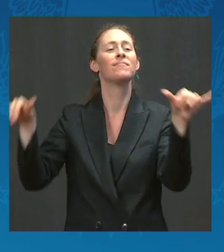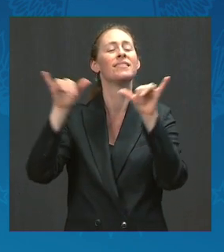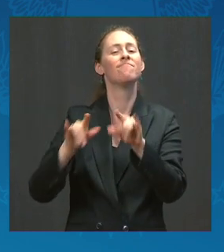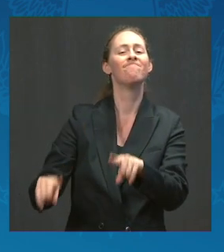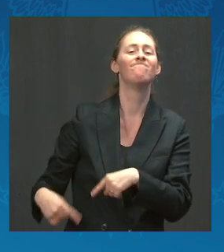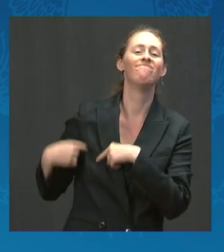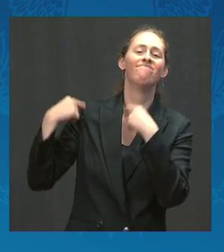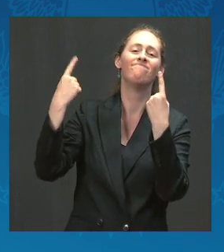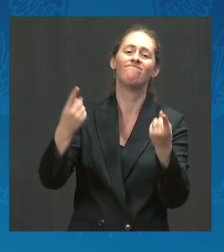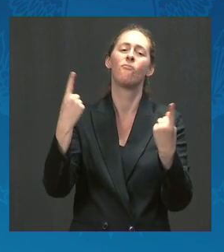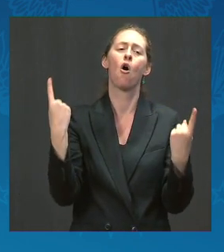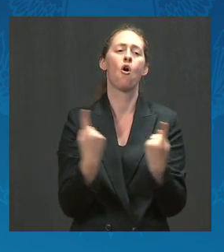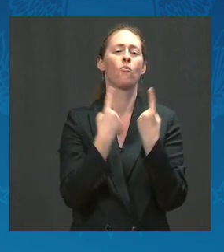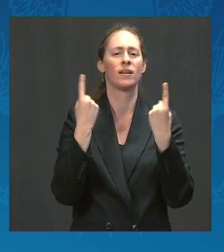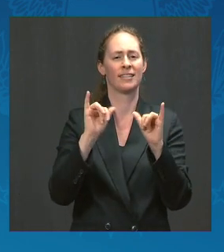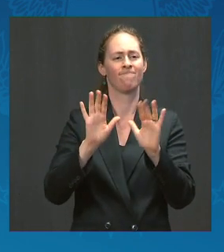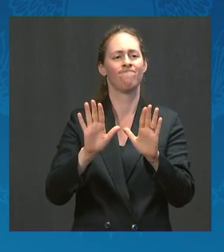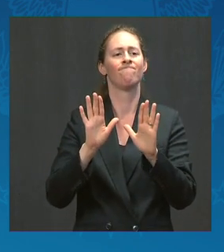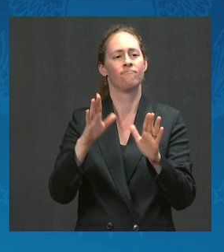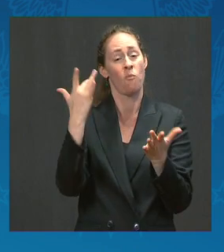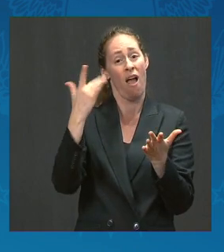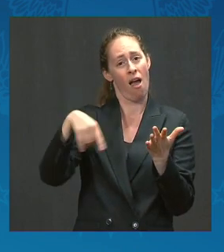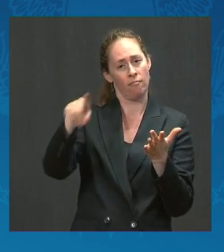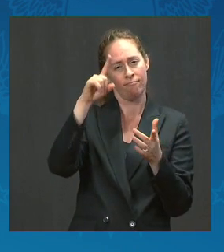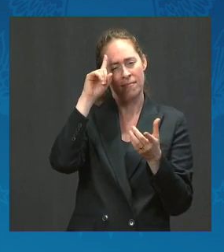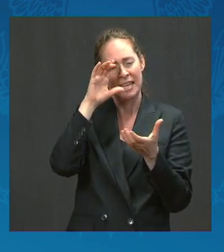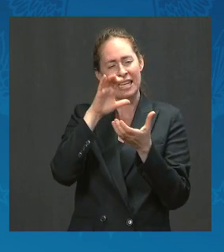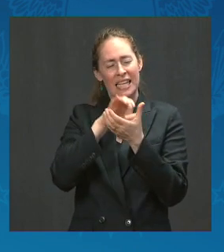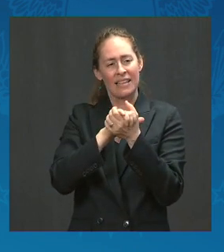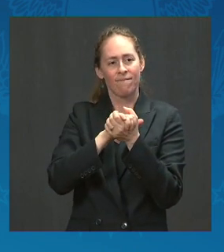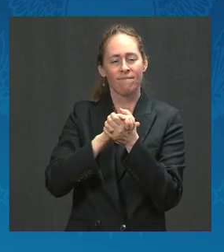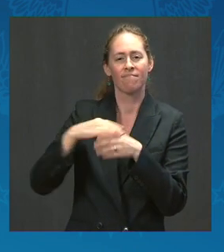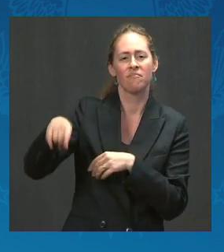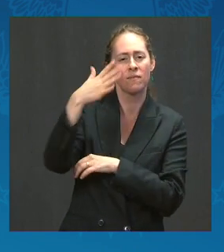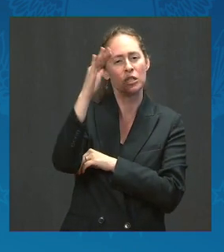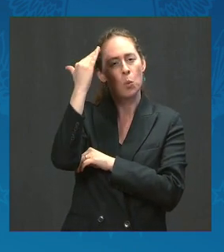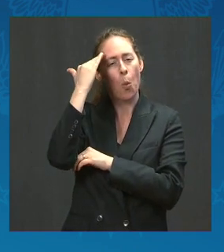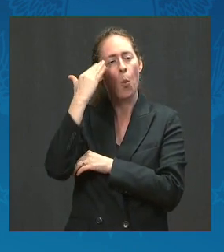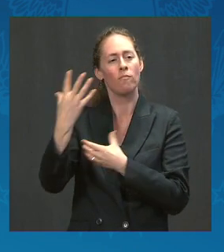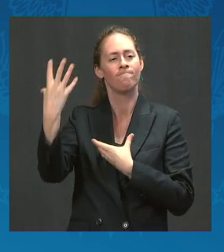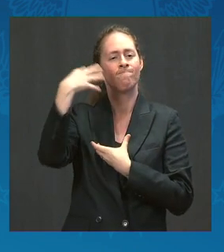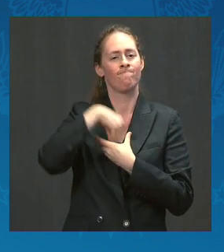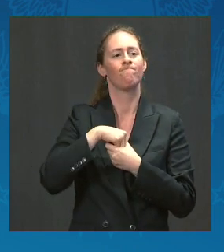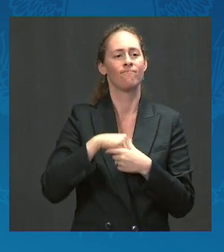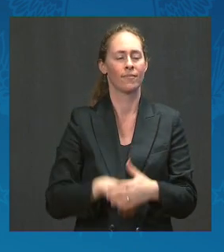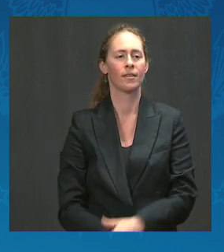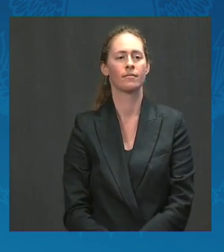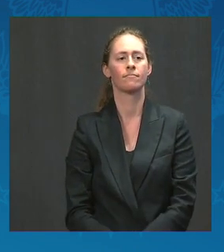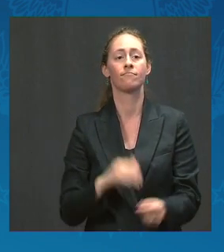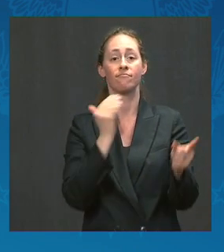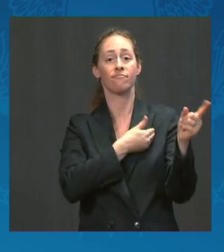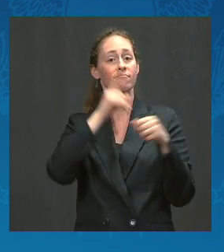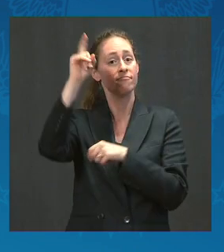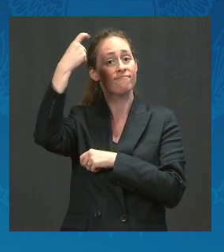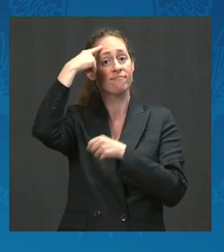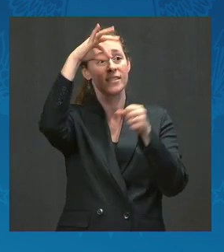because we believe and we know our democracy is stronger